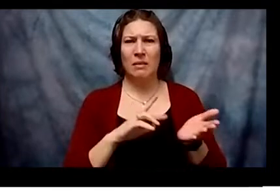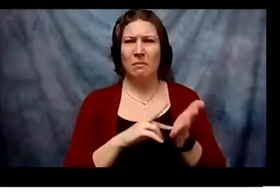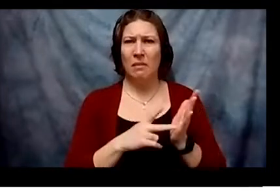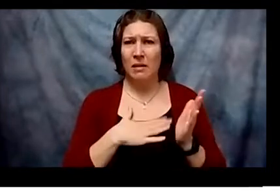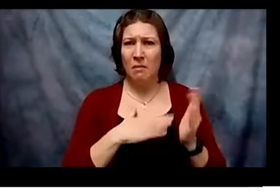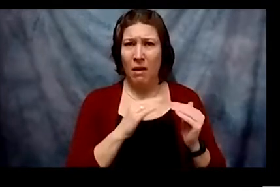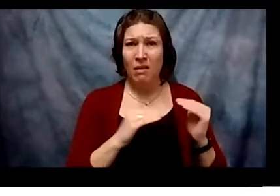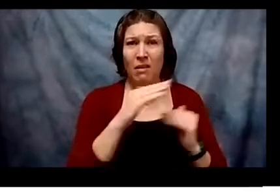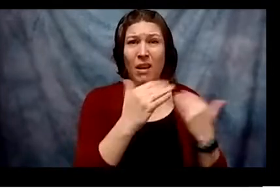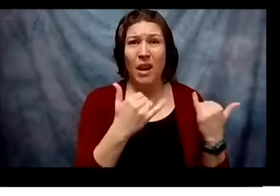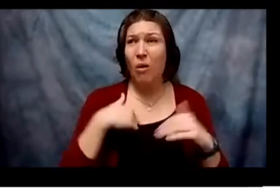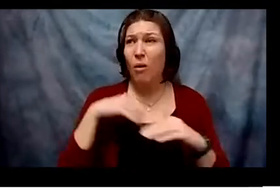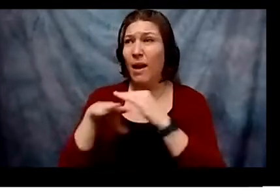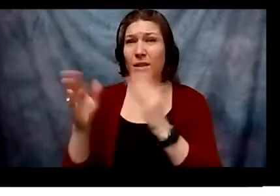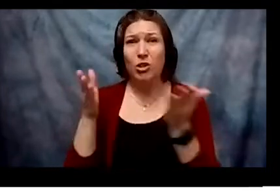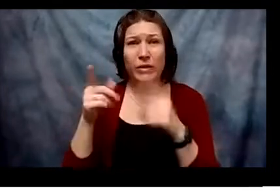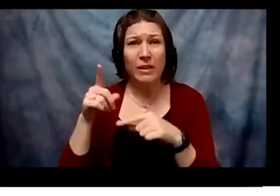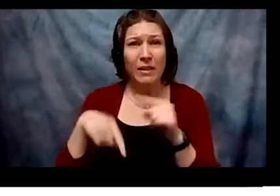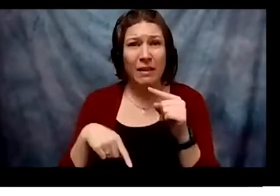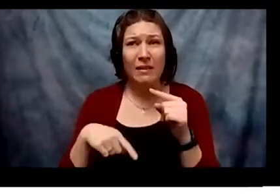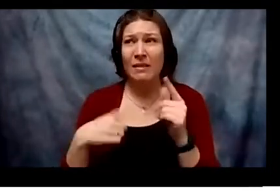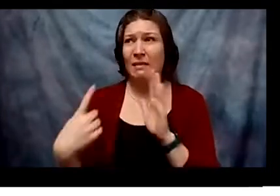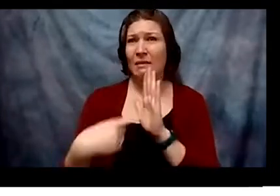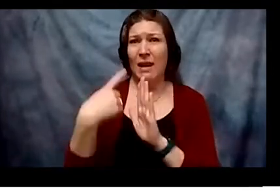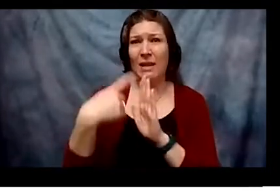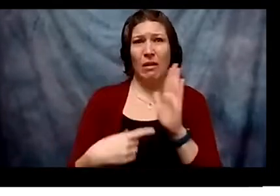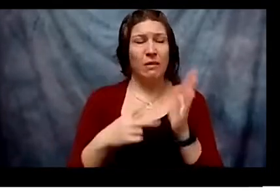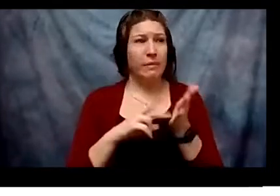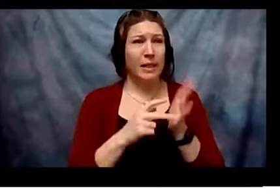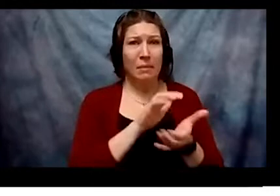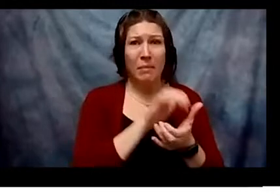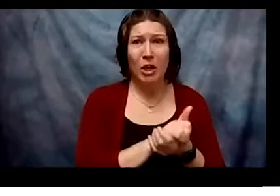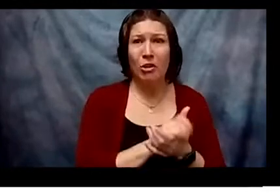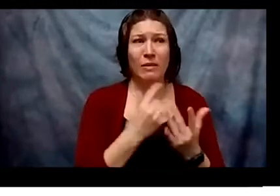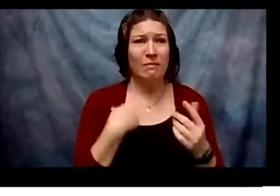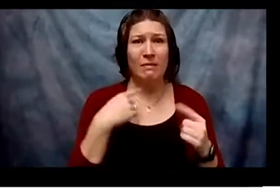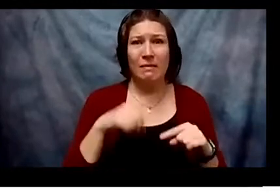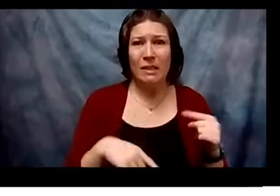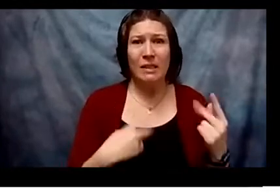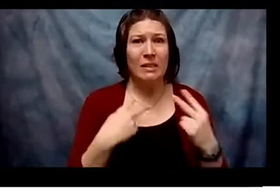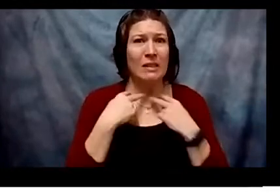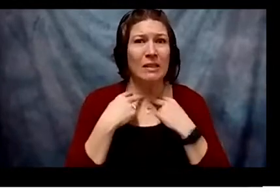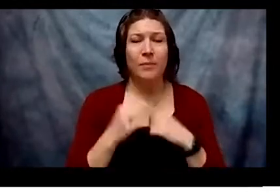access services and you'll cancel my services. You legally pay